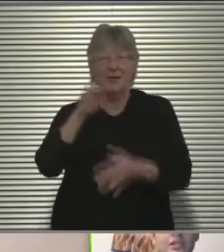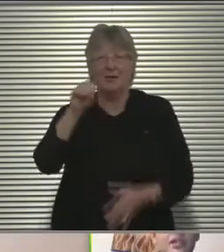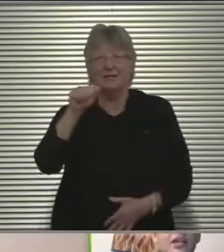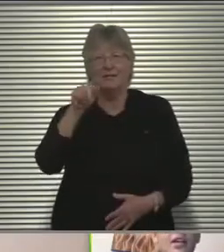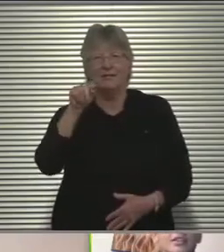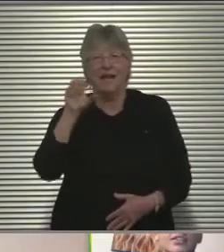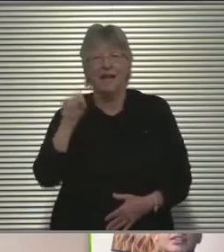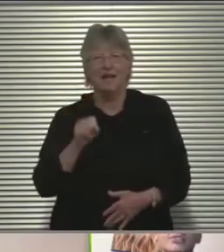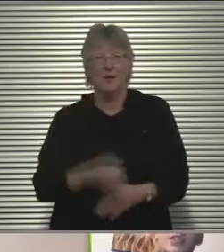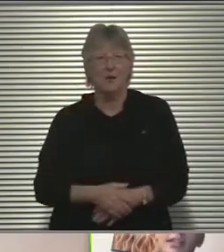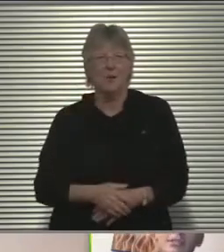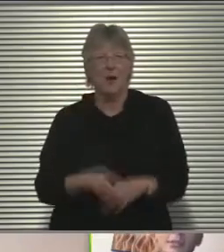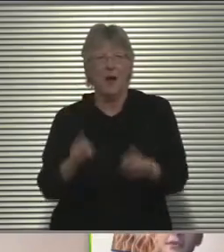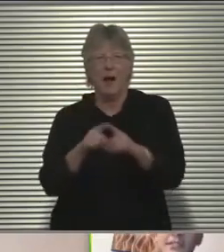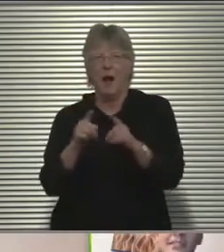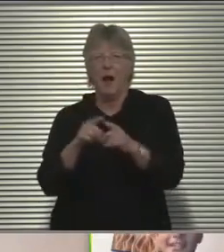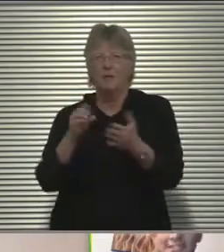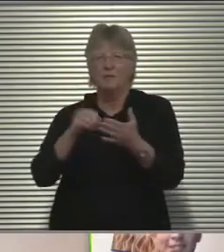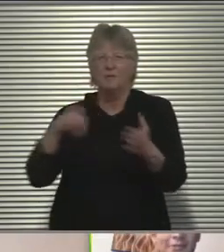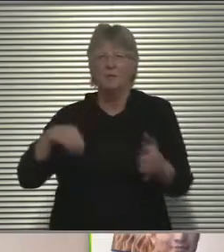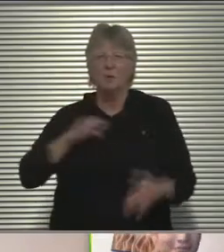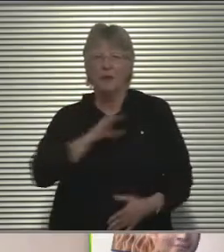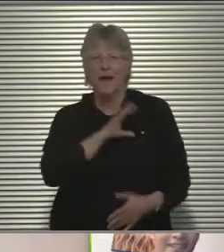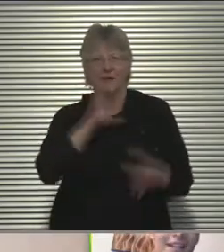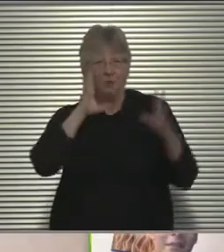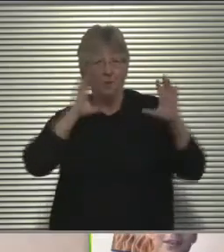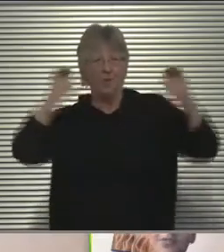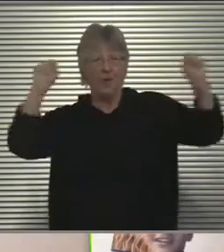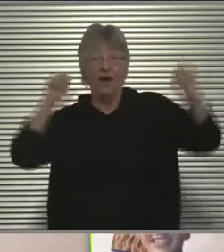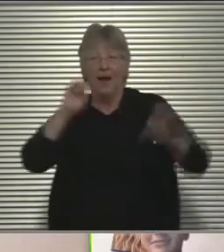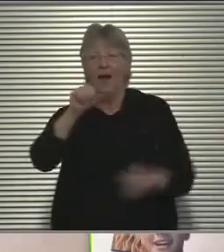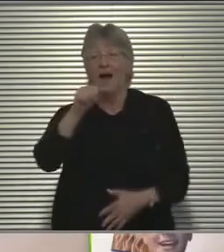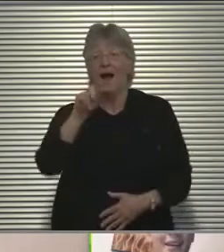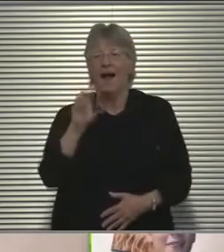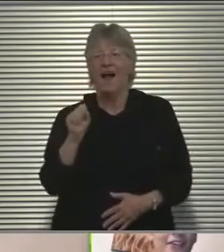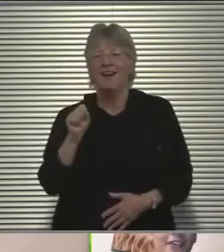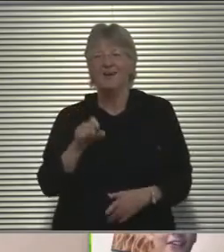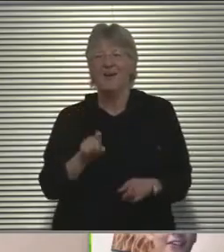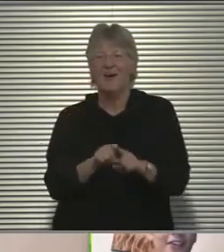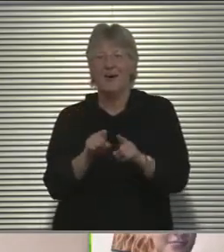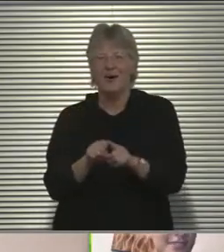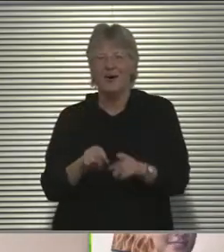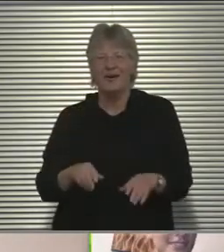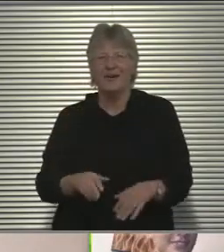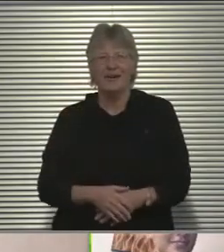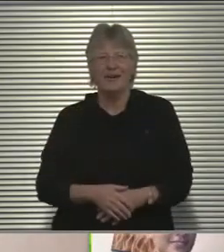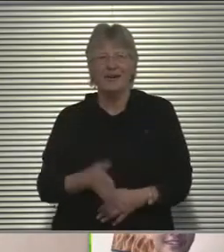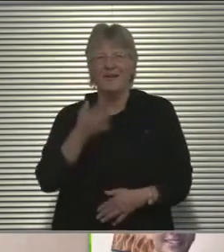to be the student council president at SATO. By the way, that's my favorite way to introduce myself.